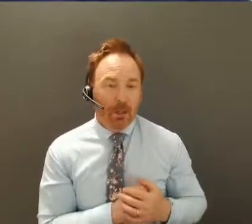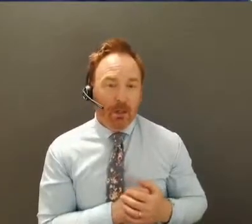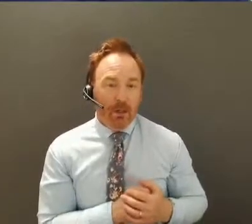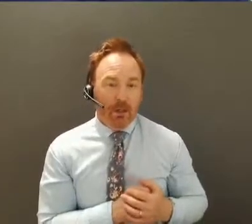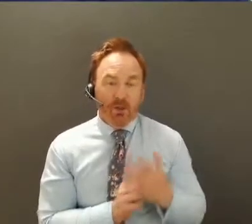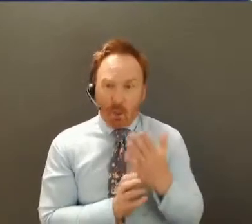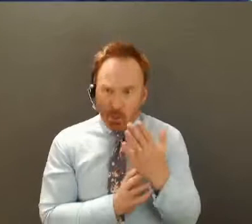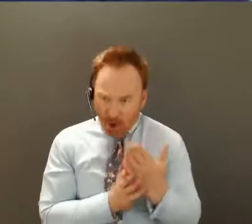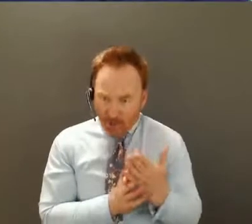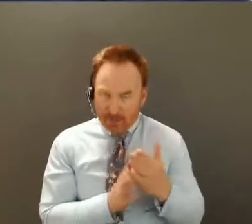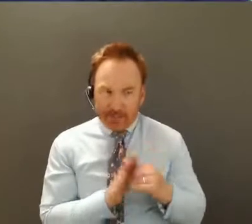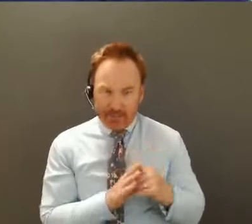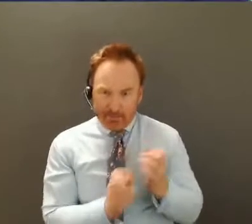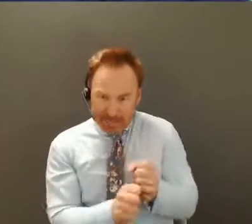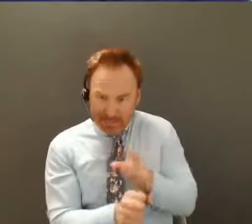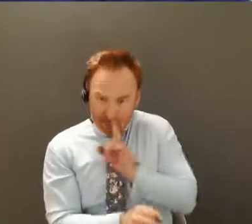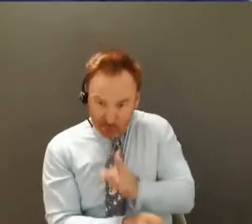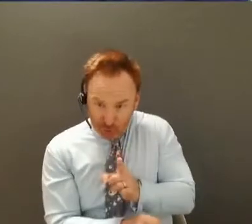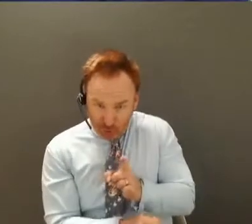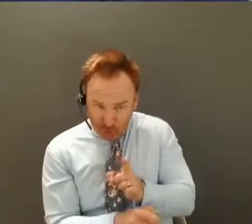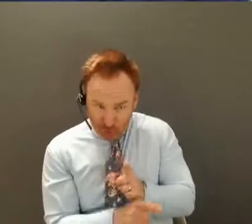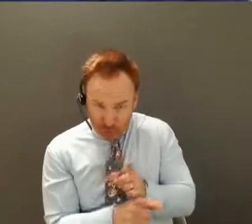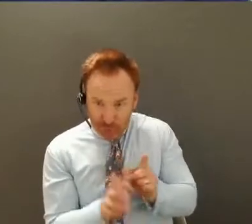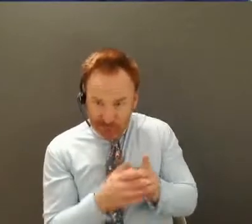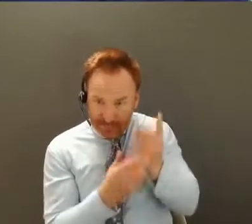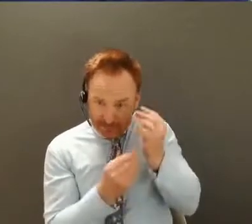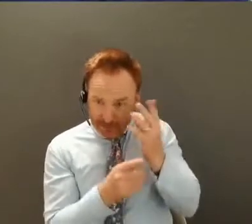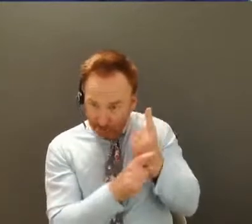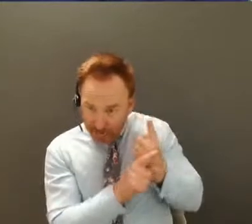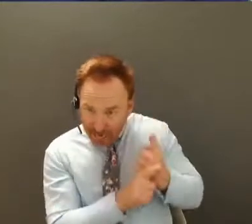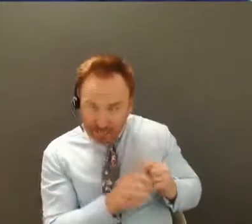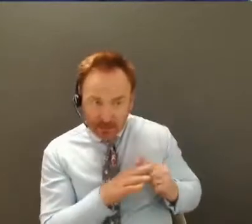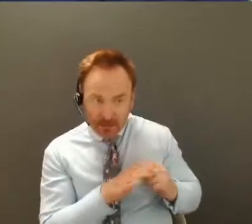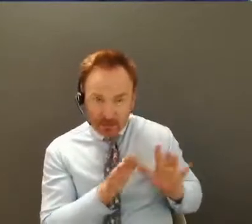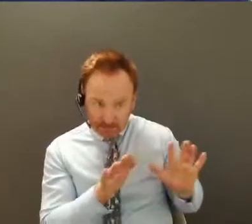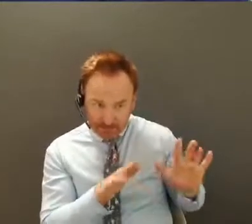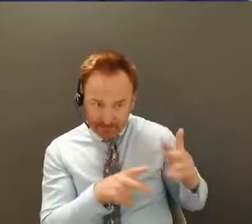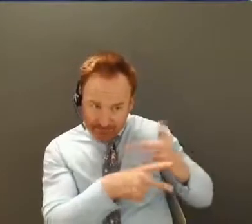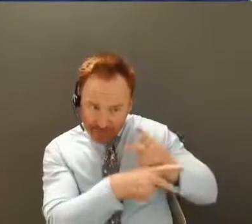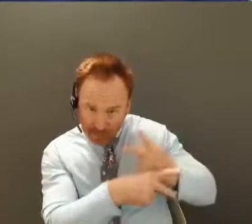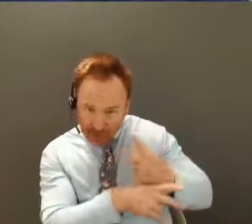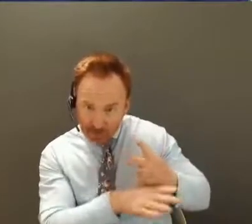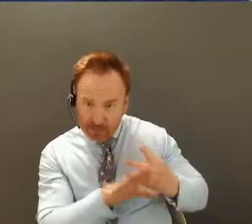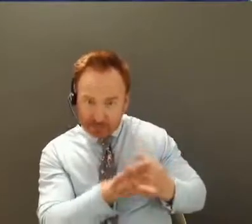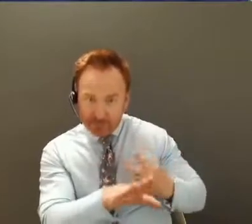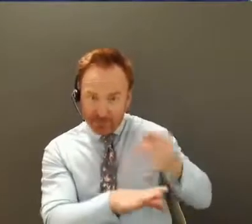terms of, and it's just a little